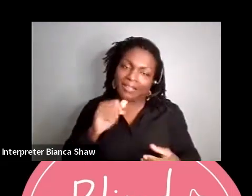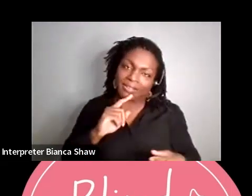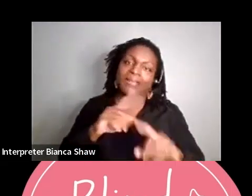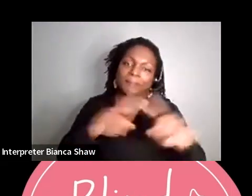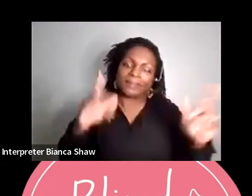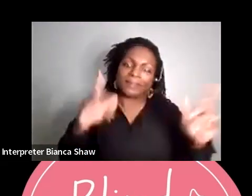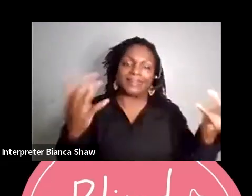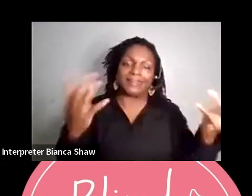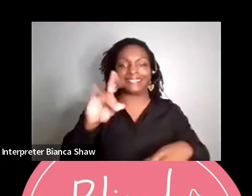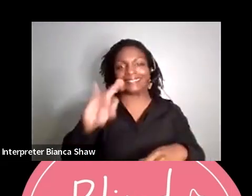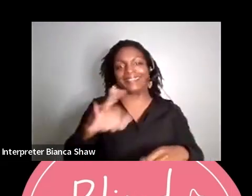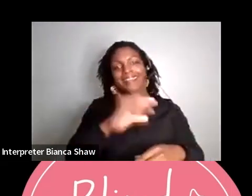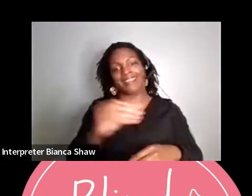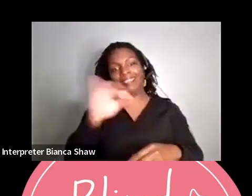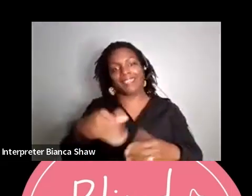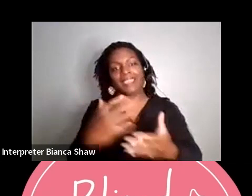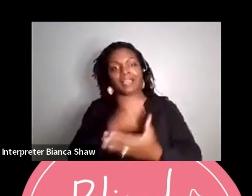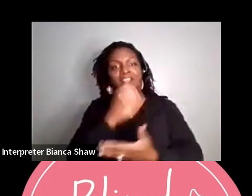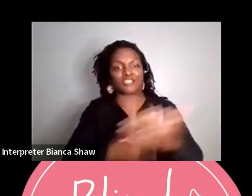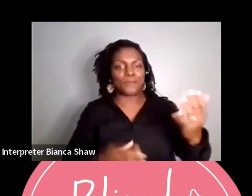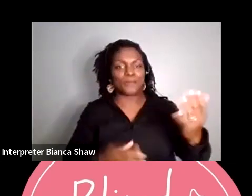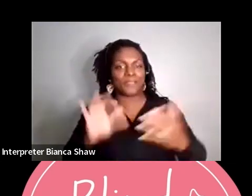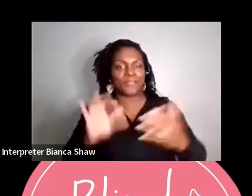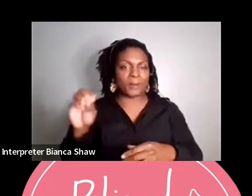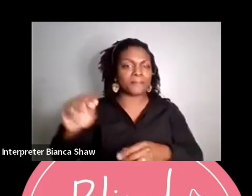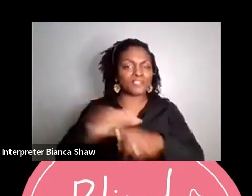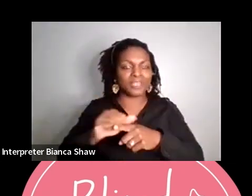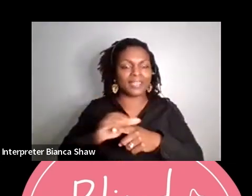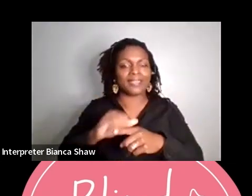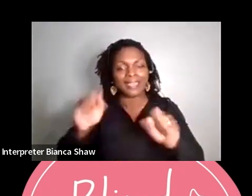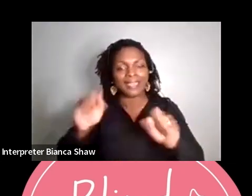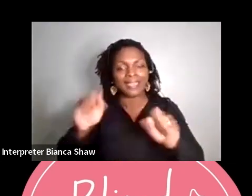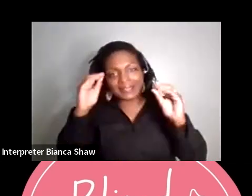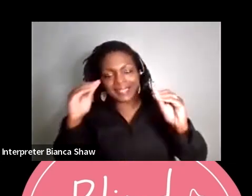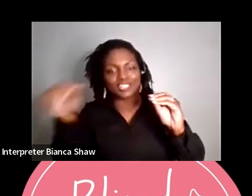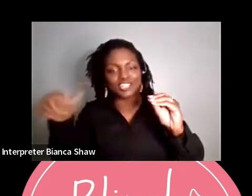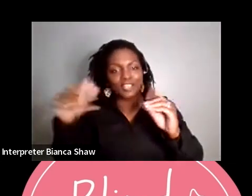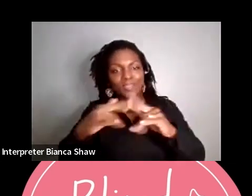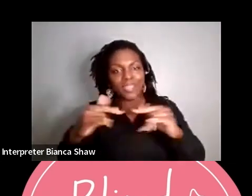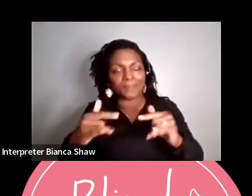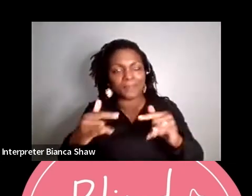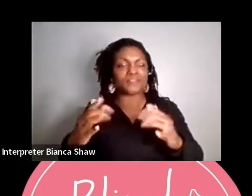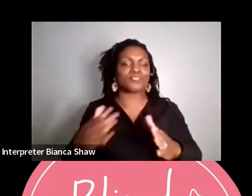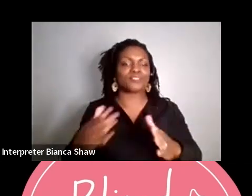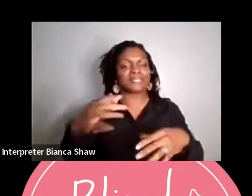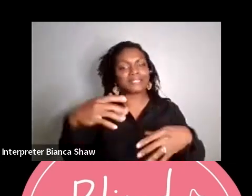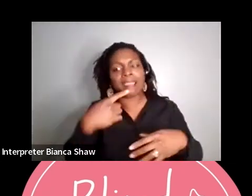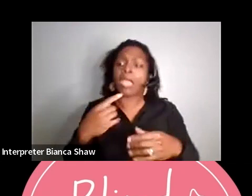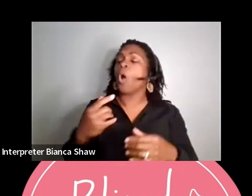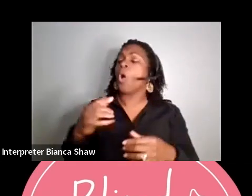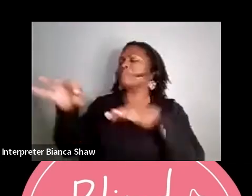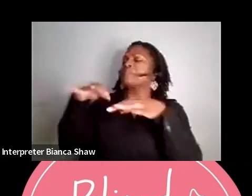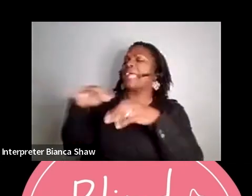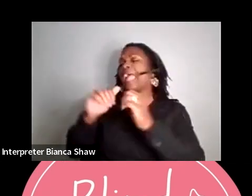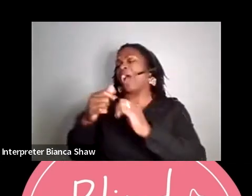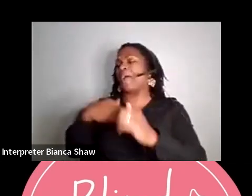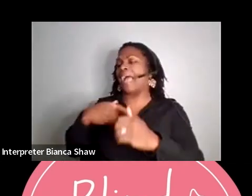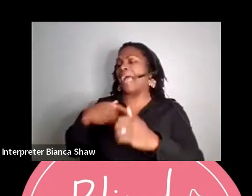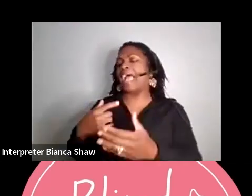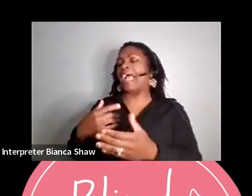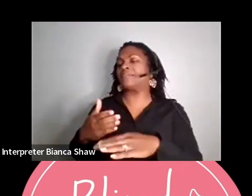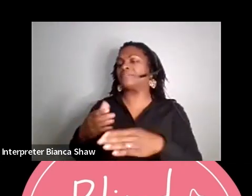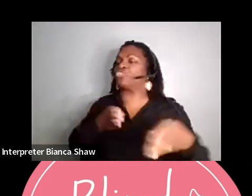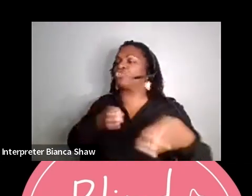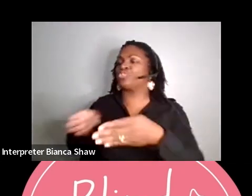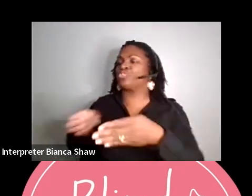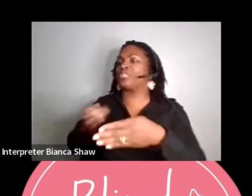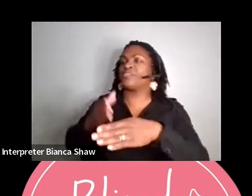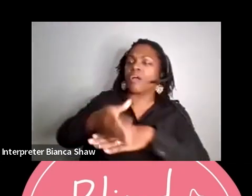training from the beginning, and they were able to teach some of the other campers and say, Oh, you know this is how I do it with my cane, or this is you know how I cross or how you know I listen and stuff, like that so like I